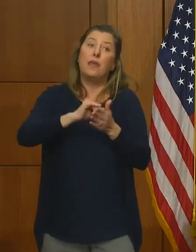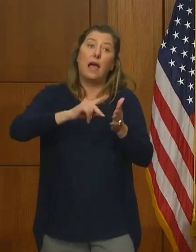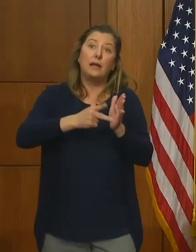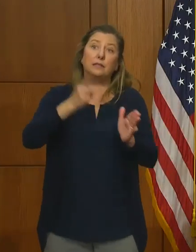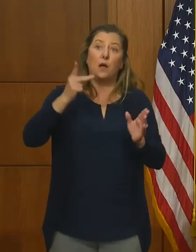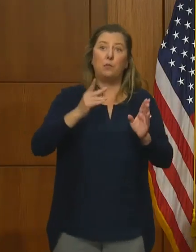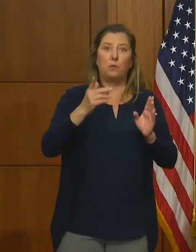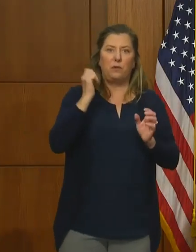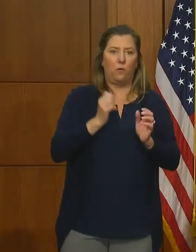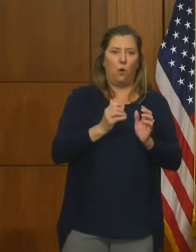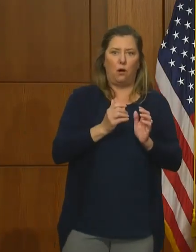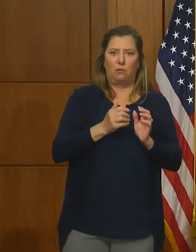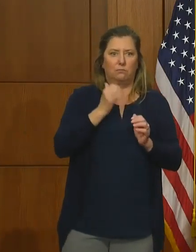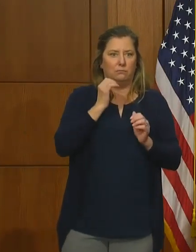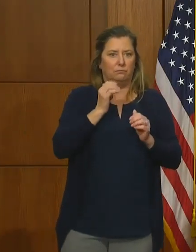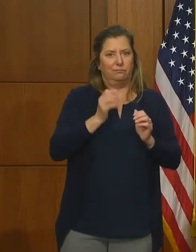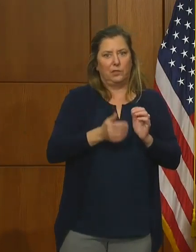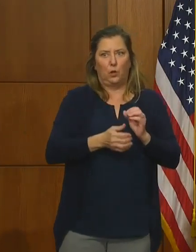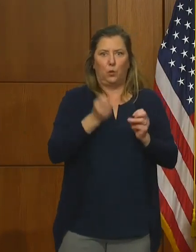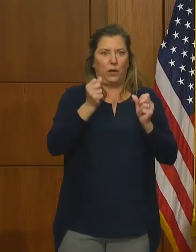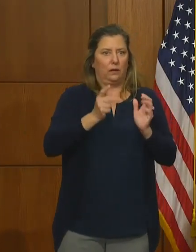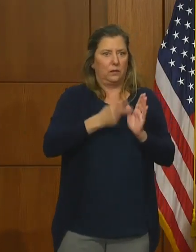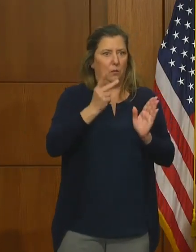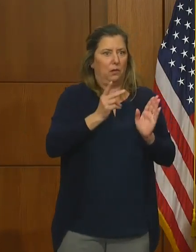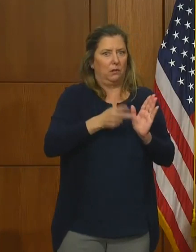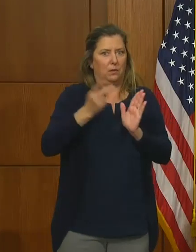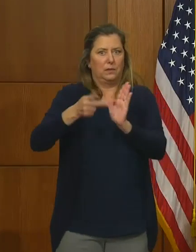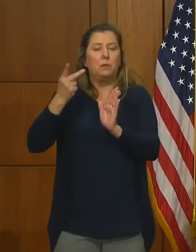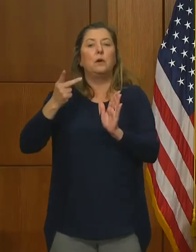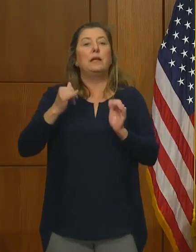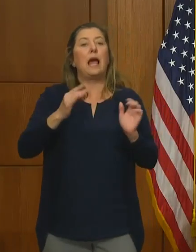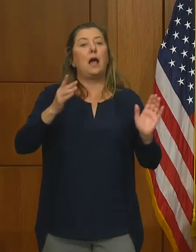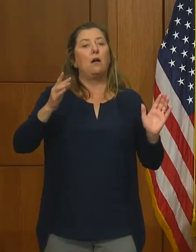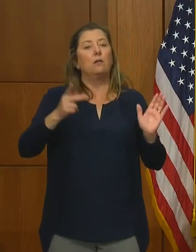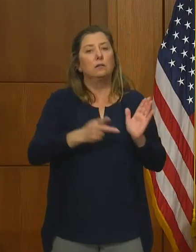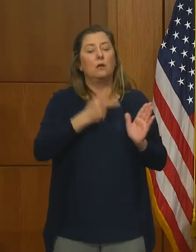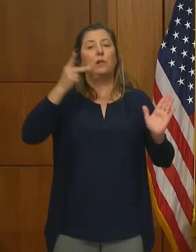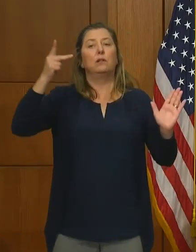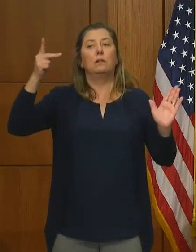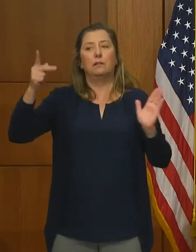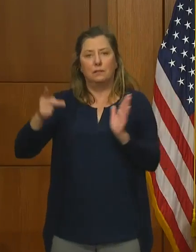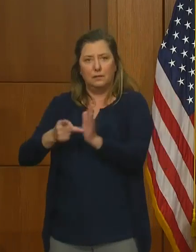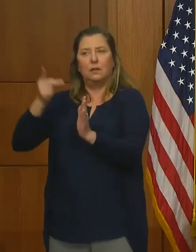TO DOUBLE AND THAT'S CONTINUED.